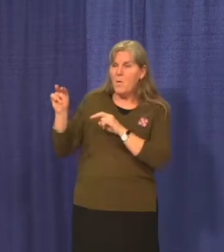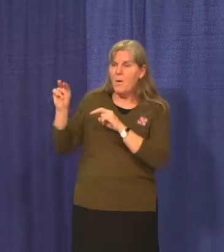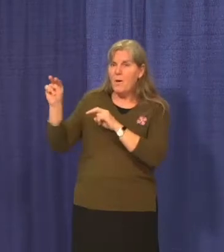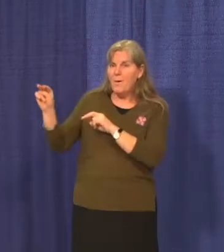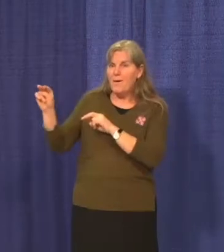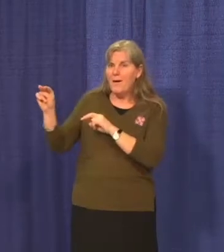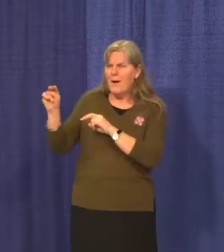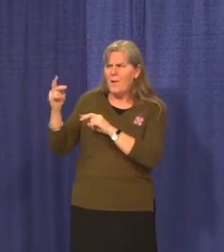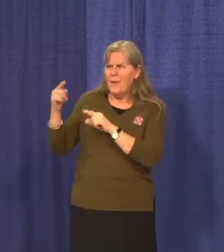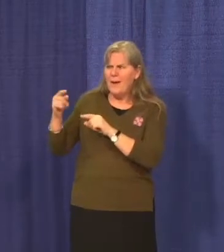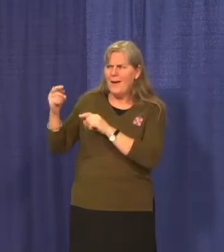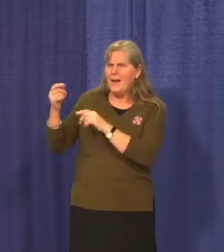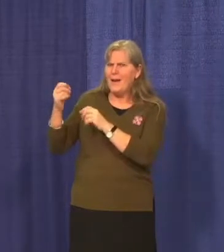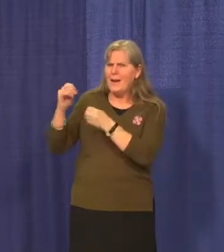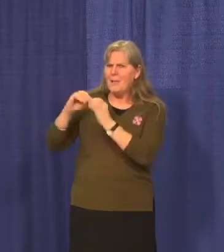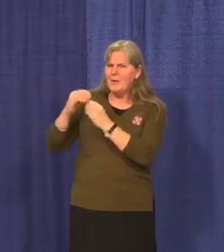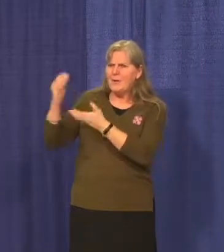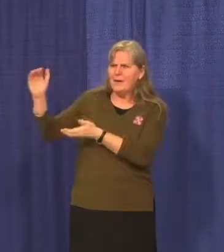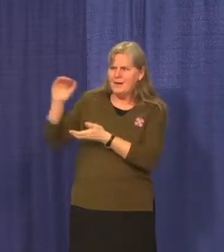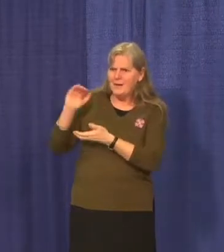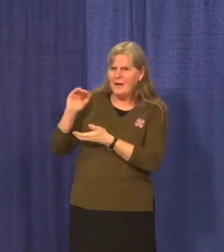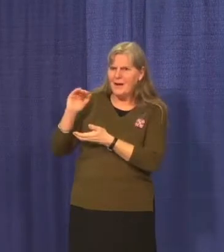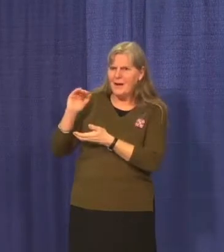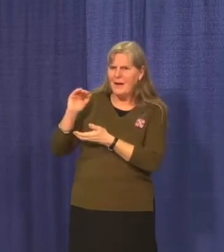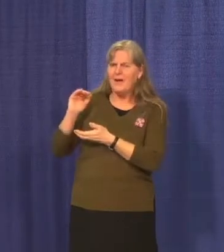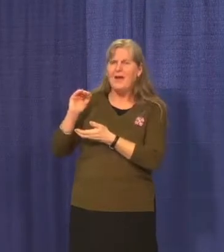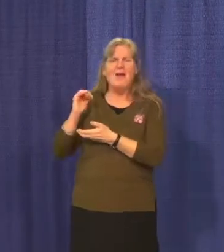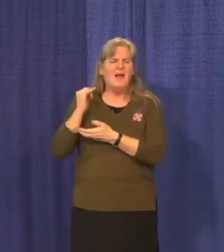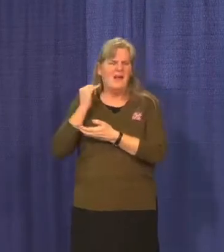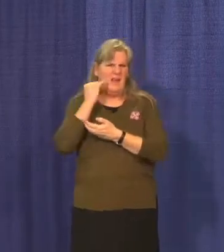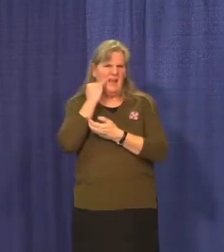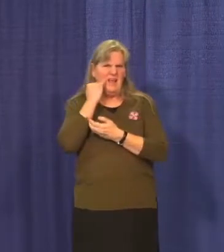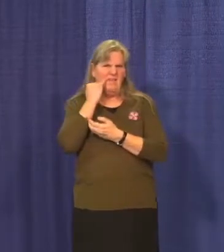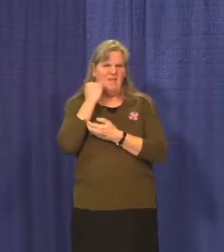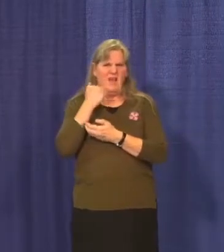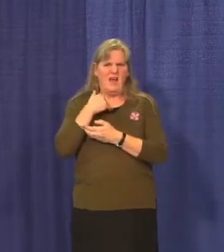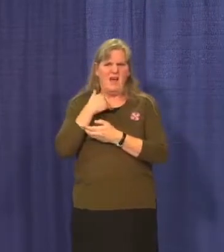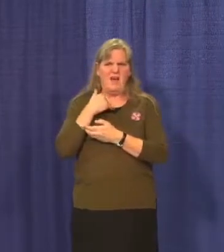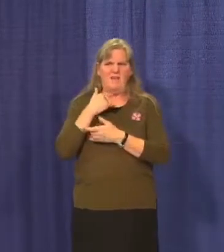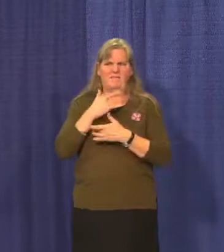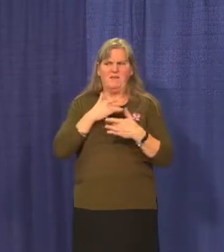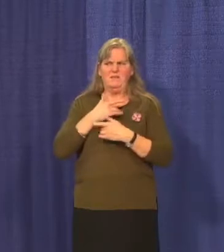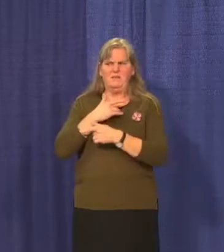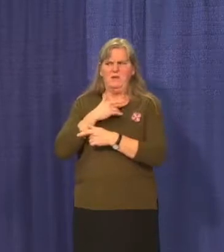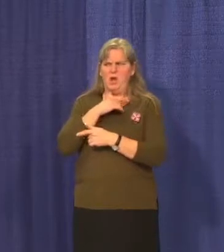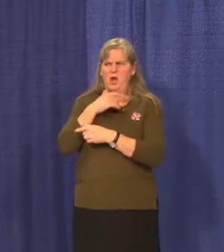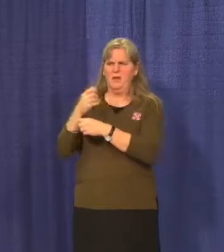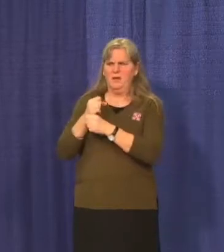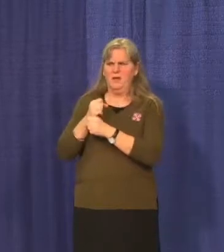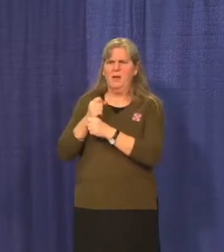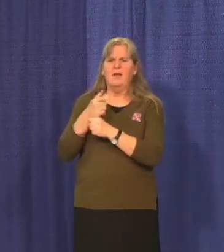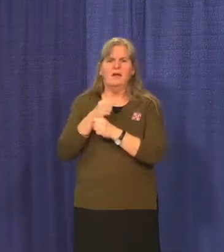of watching ahead a few steps. If we have any reason for concern, that gives us the